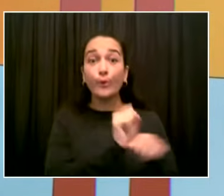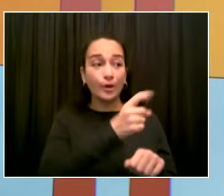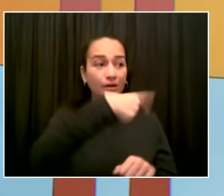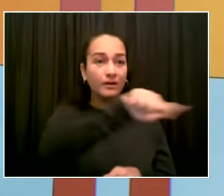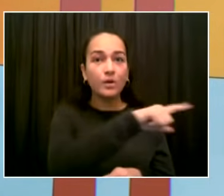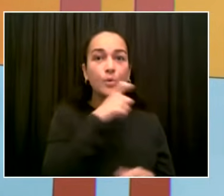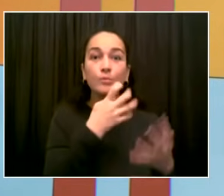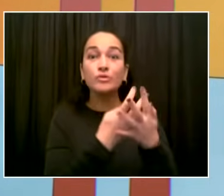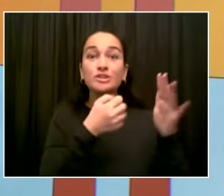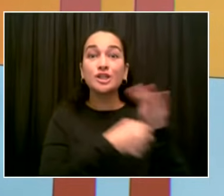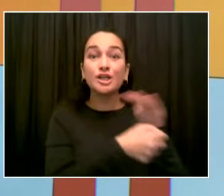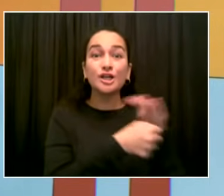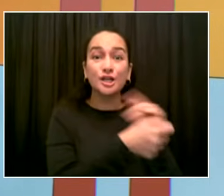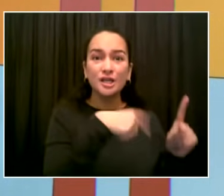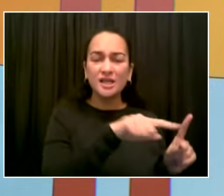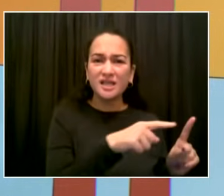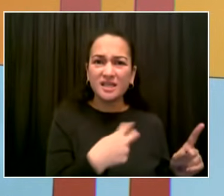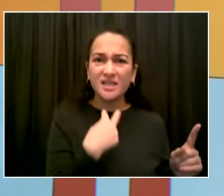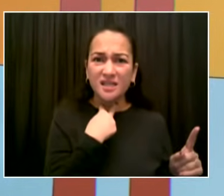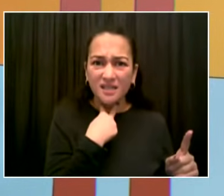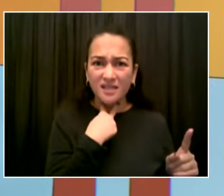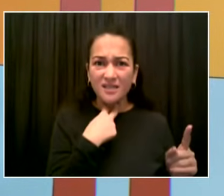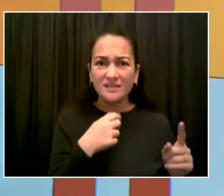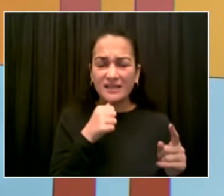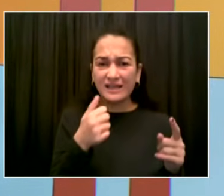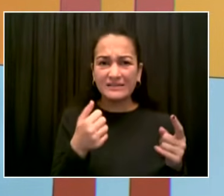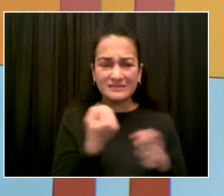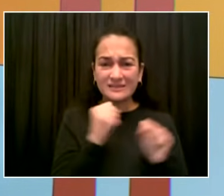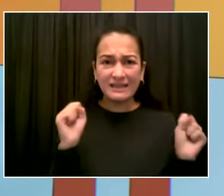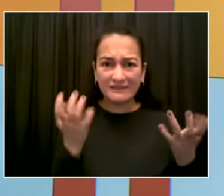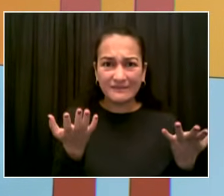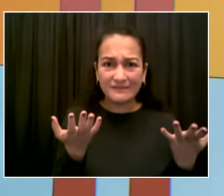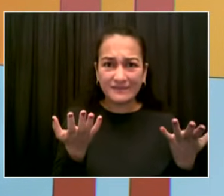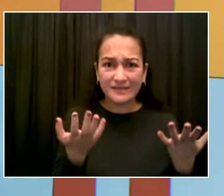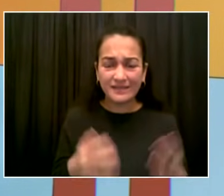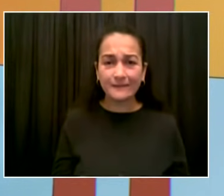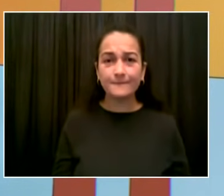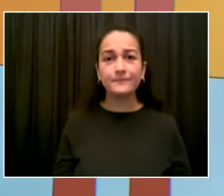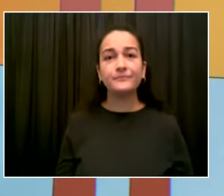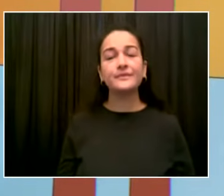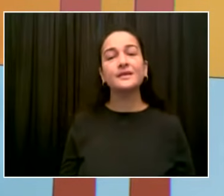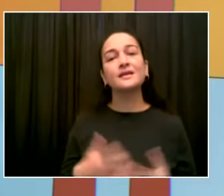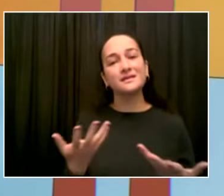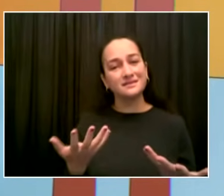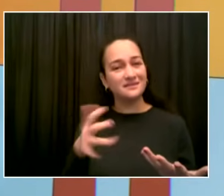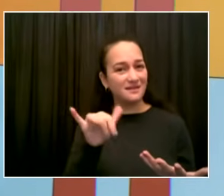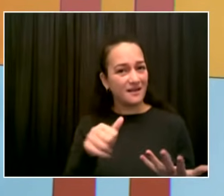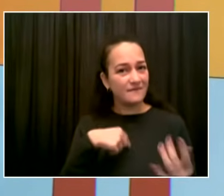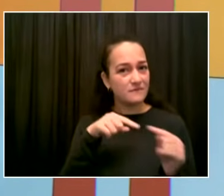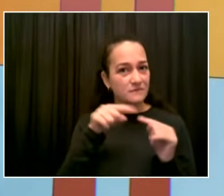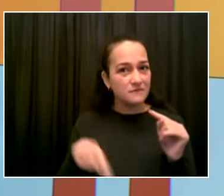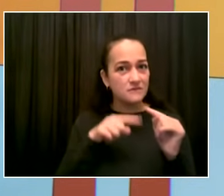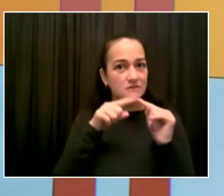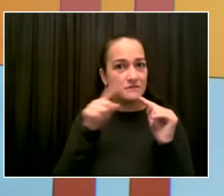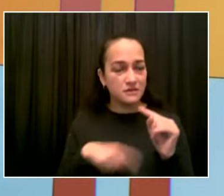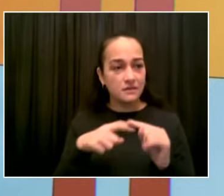COVID . THE LAW ALSO SPEAKS TO THE ABILITY OF THE CITY TO PROTECT